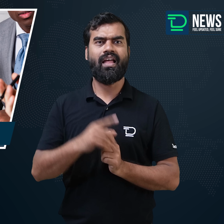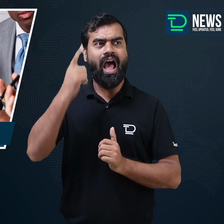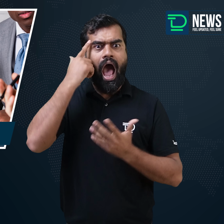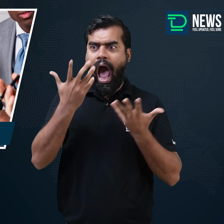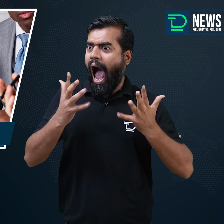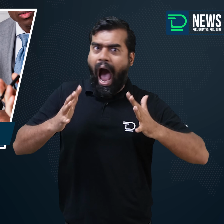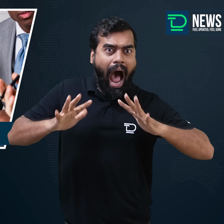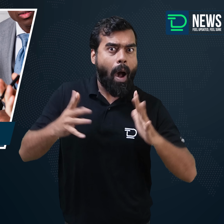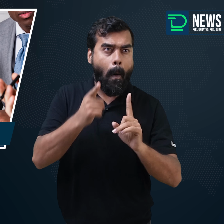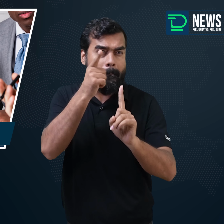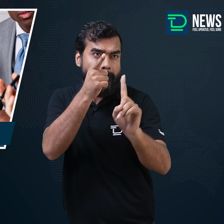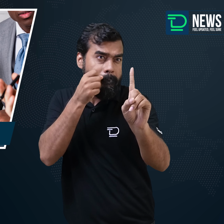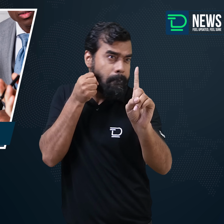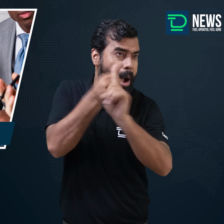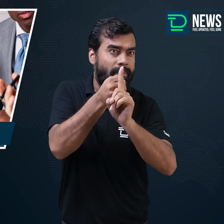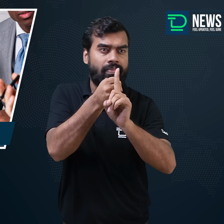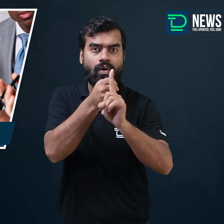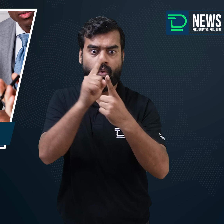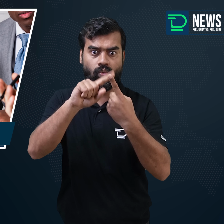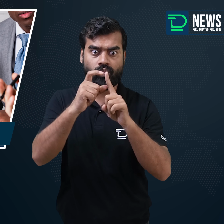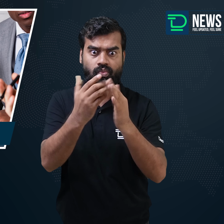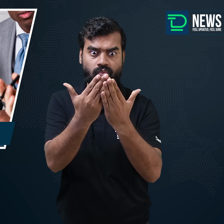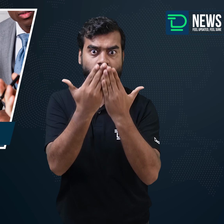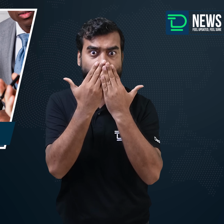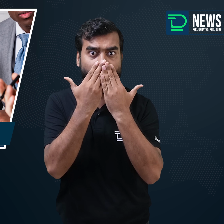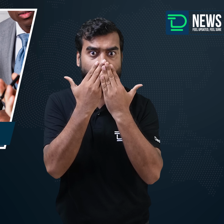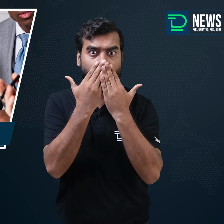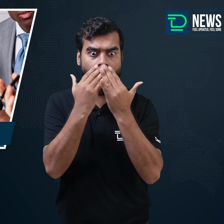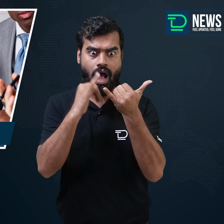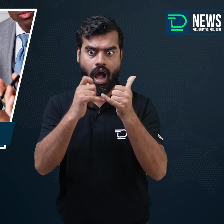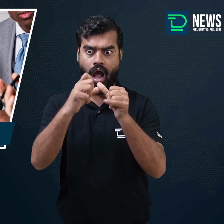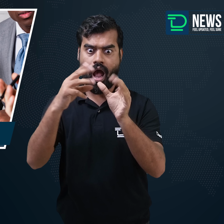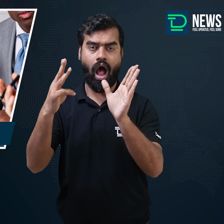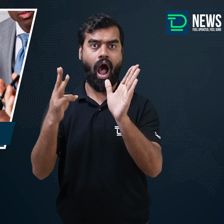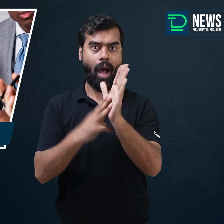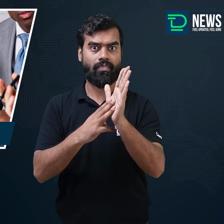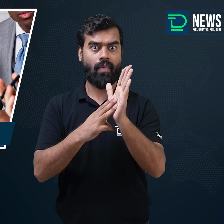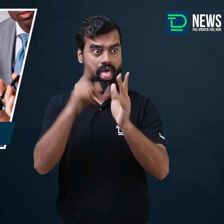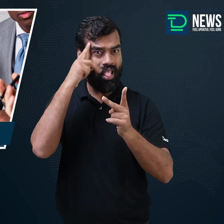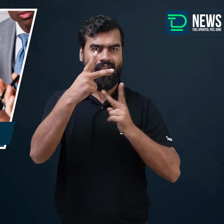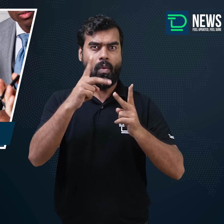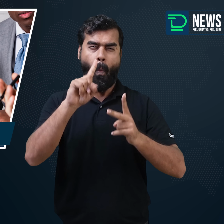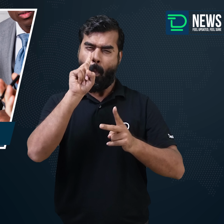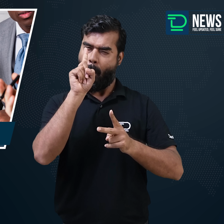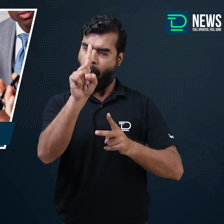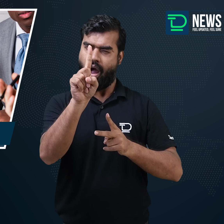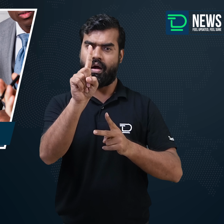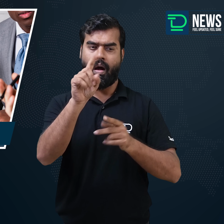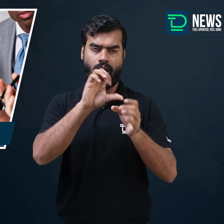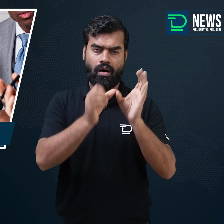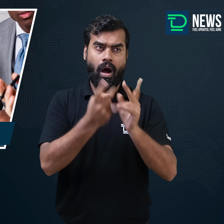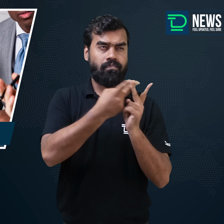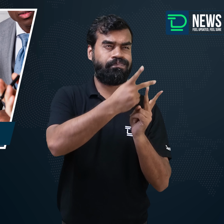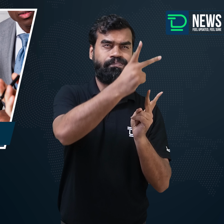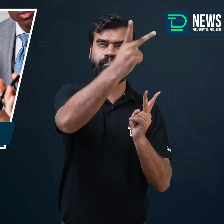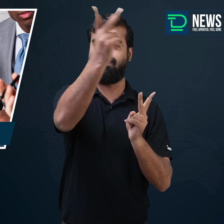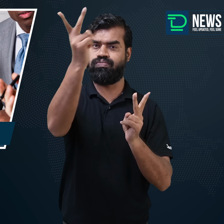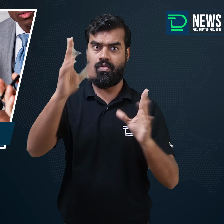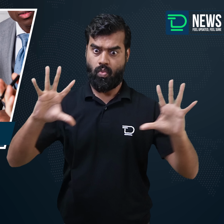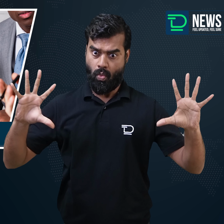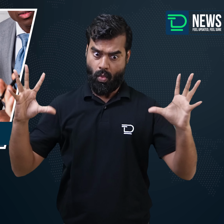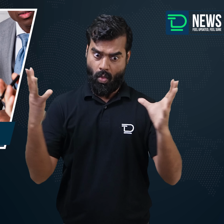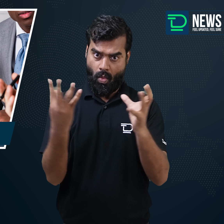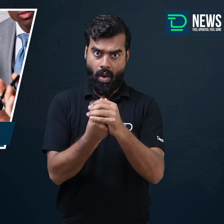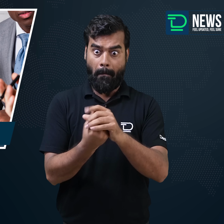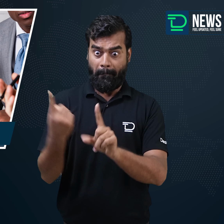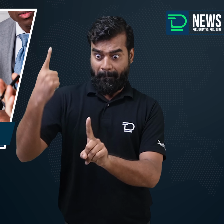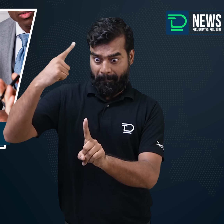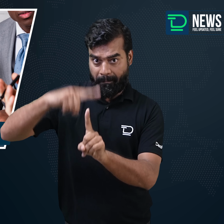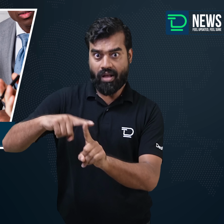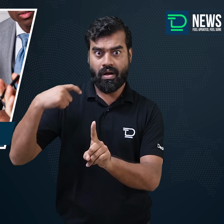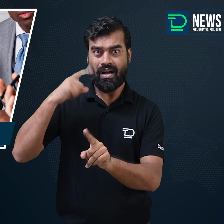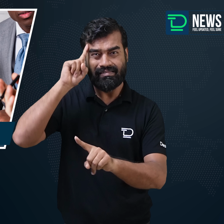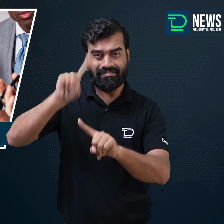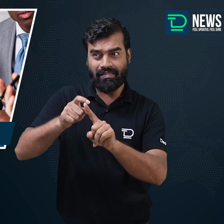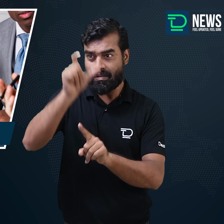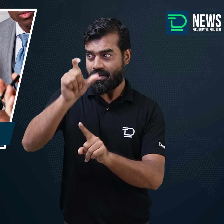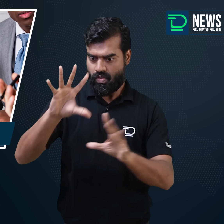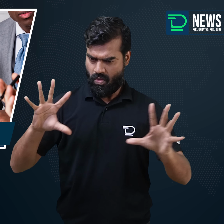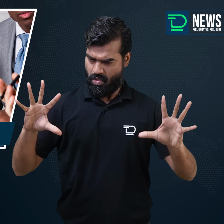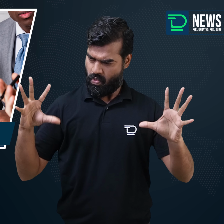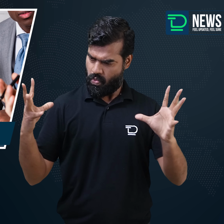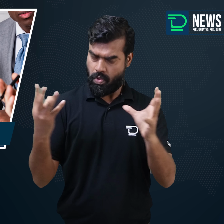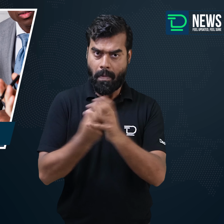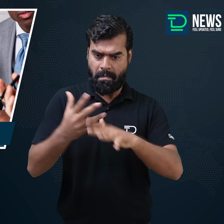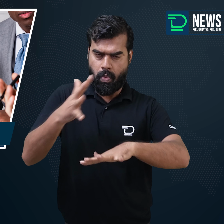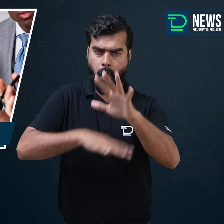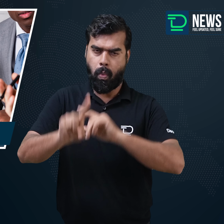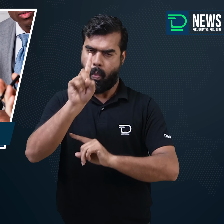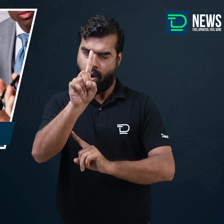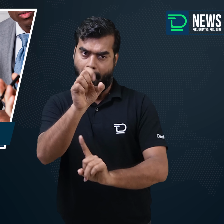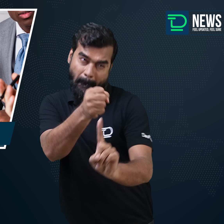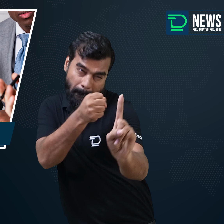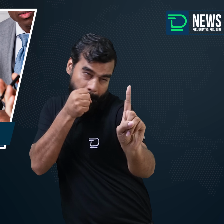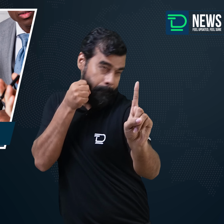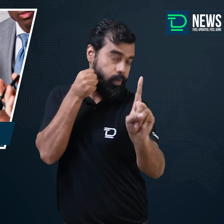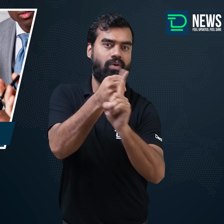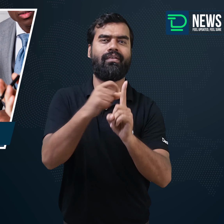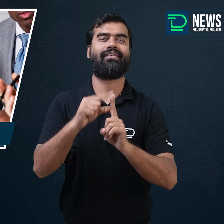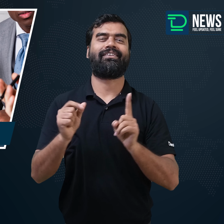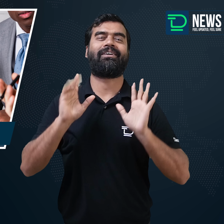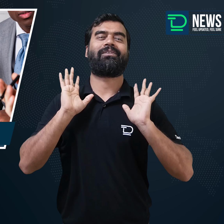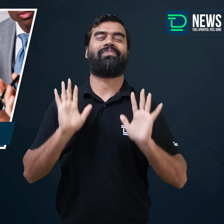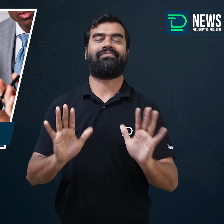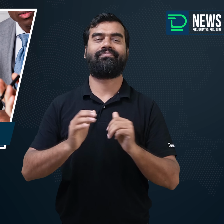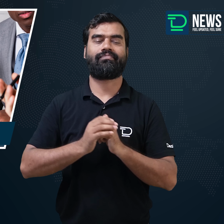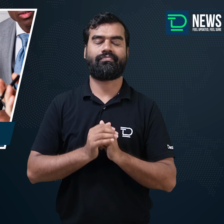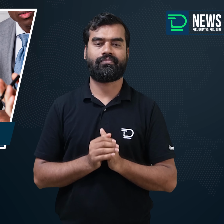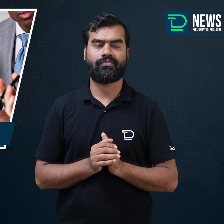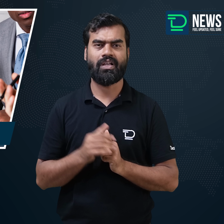The first thing is we all the Deaf association and Deaf leaders have to be organized as one group.